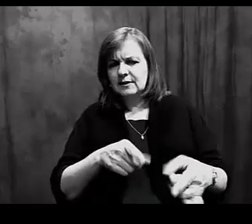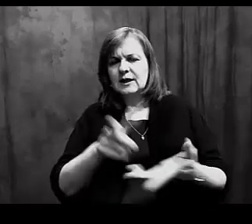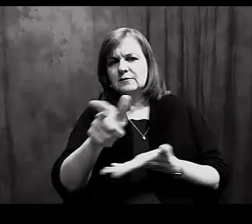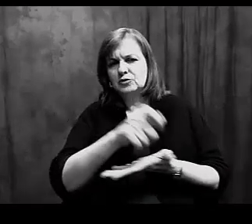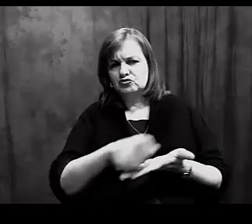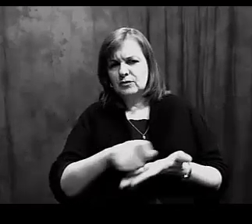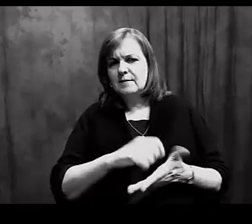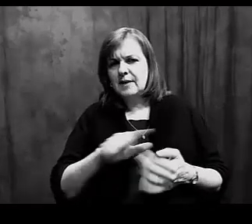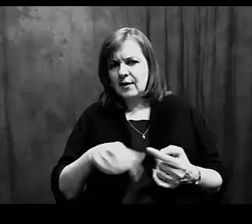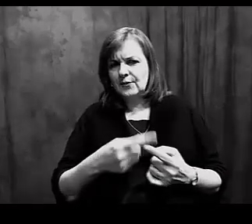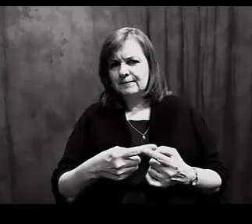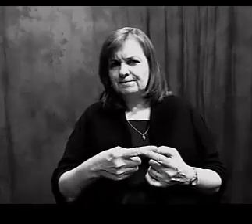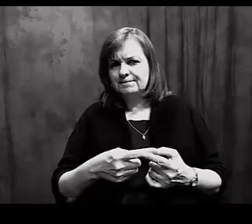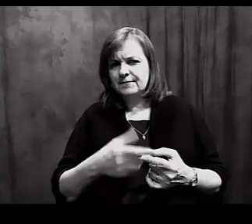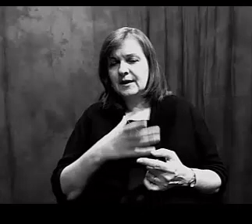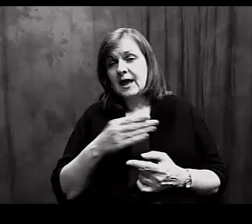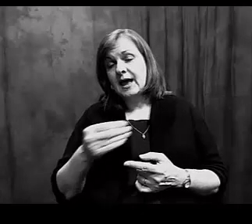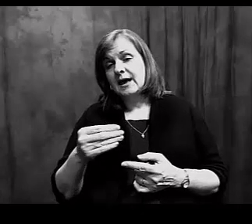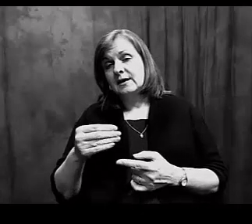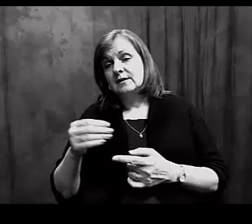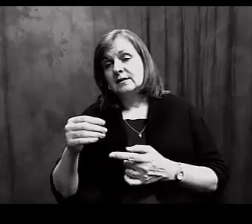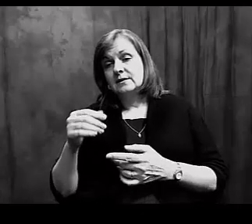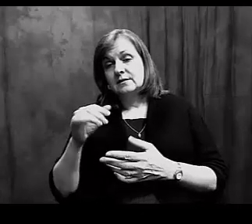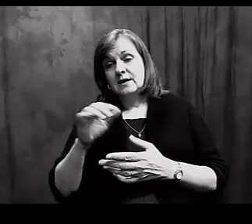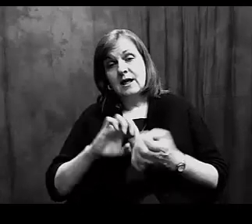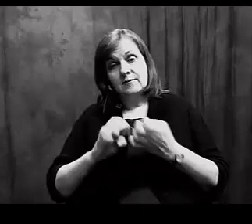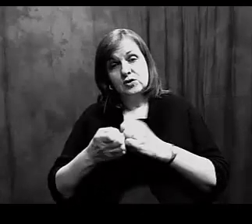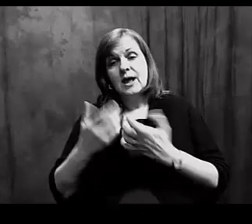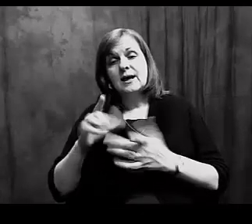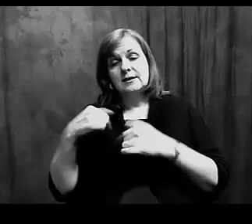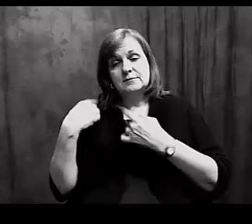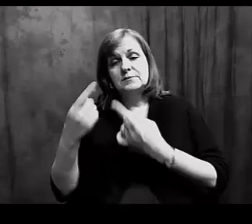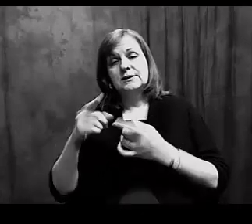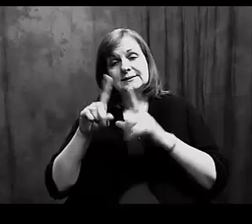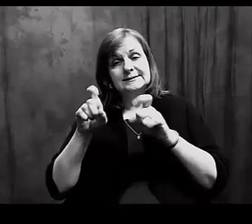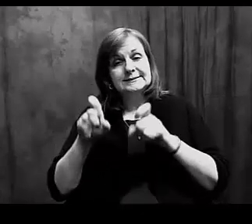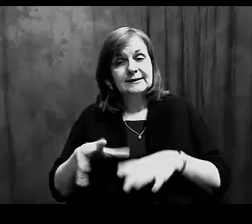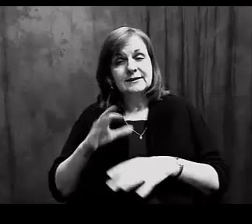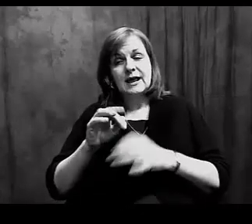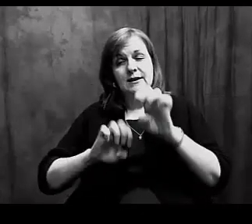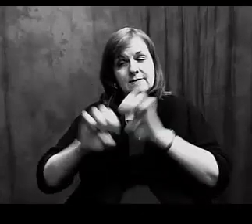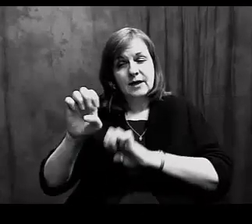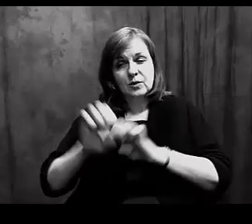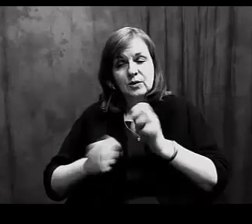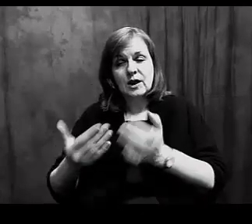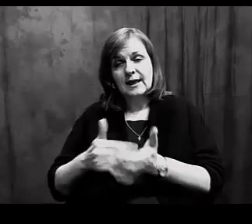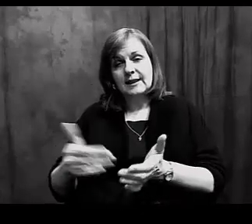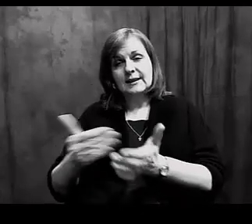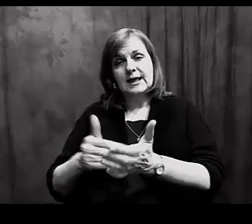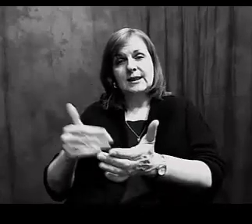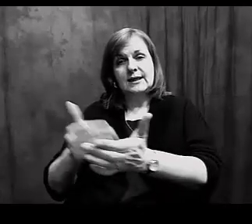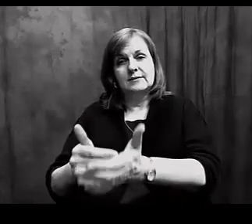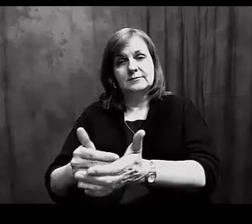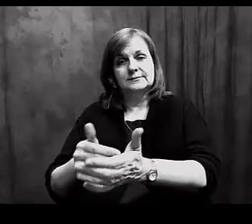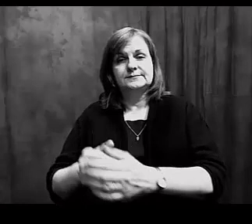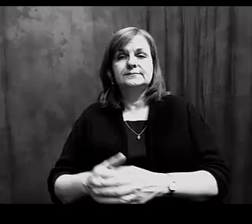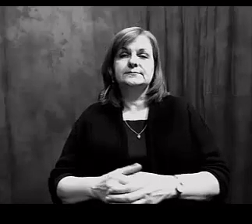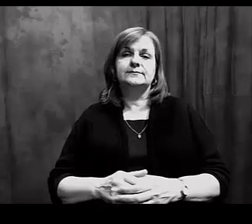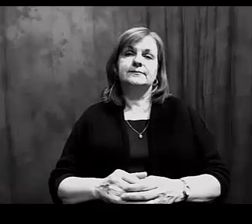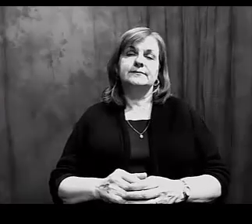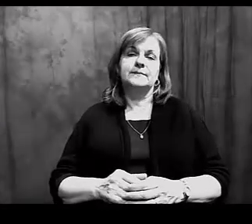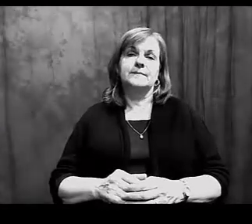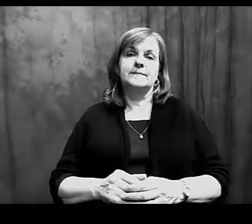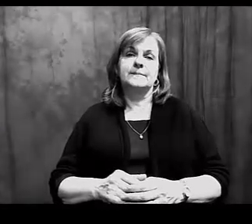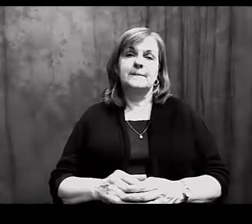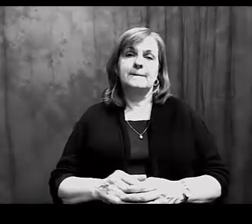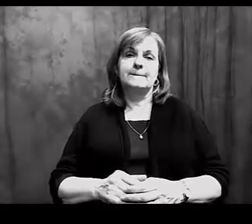put forth and it certainly has been tested and evaluated over and over and over again